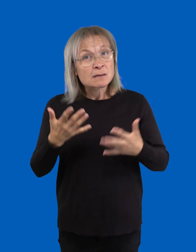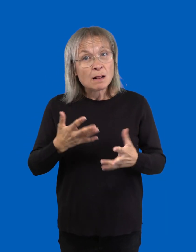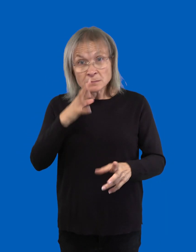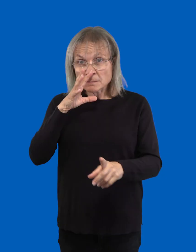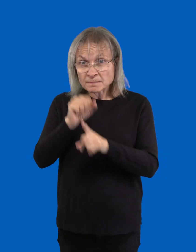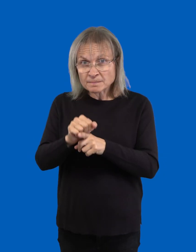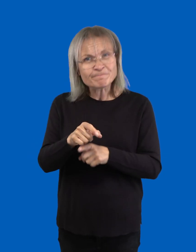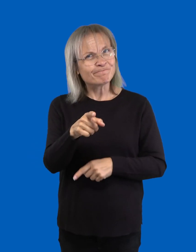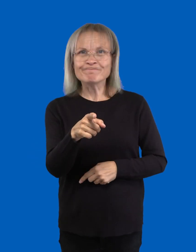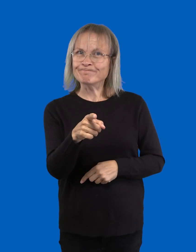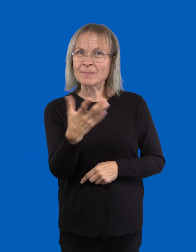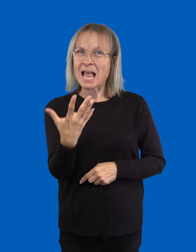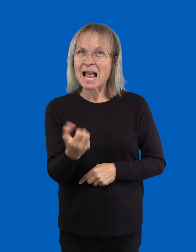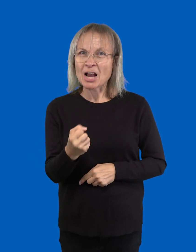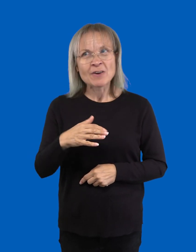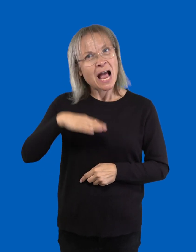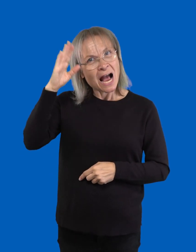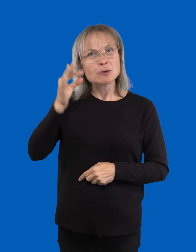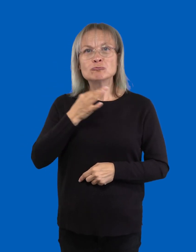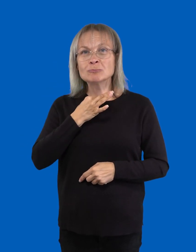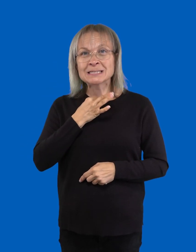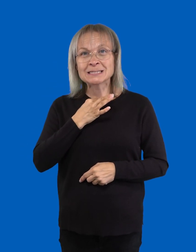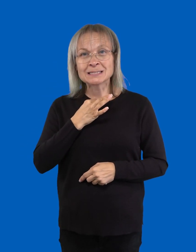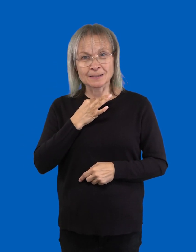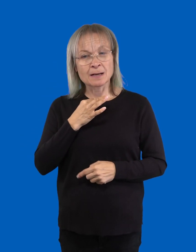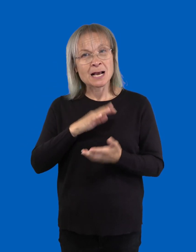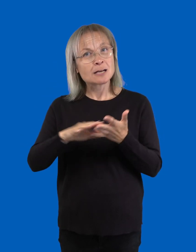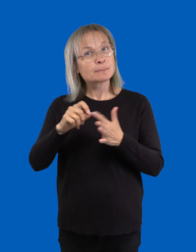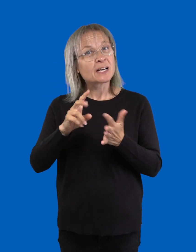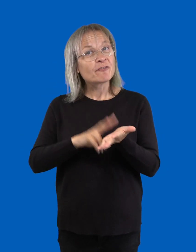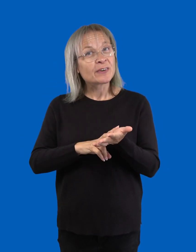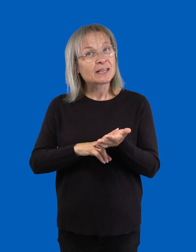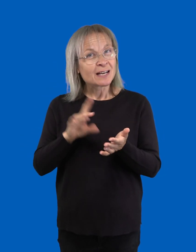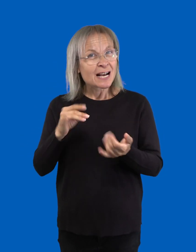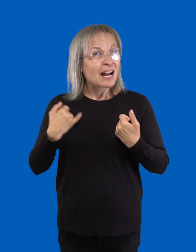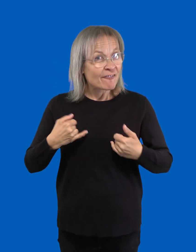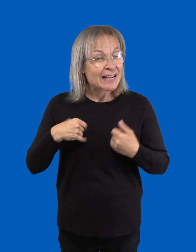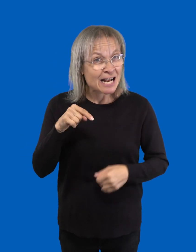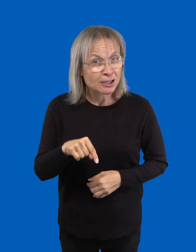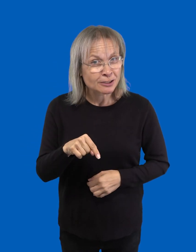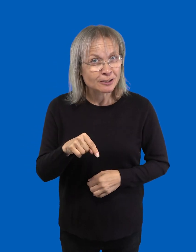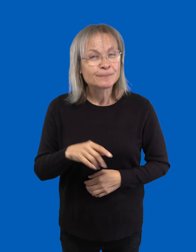If the results show that you have a high-risk HPV infection, we will check your sample for abnormal cells.